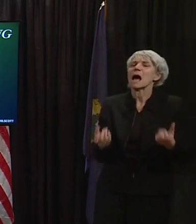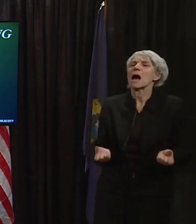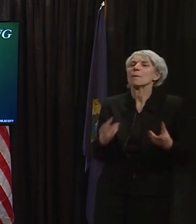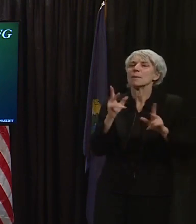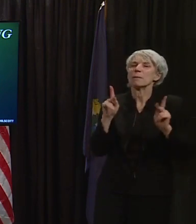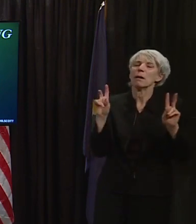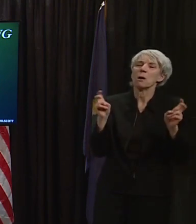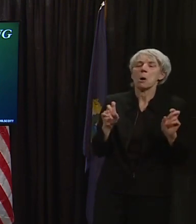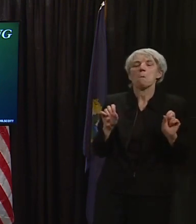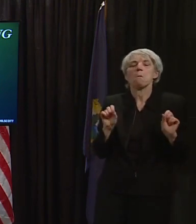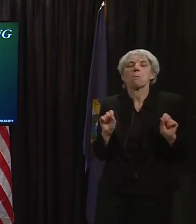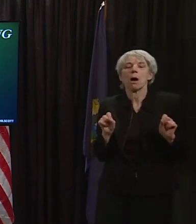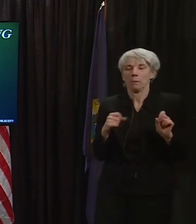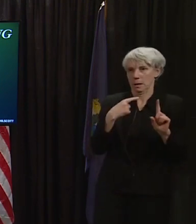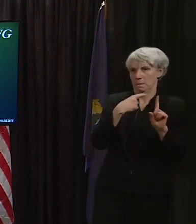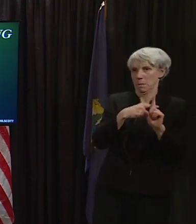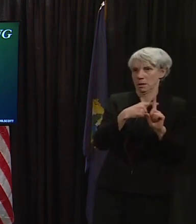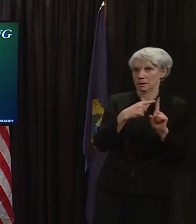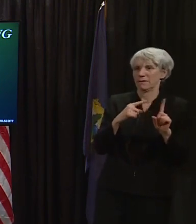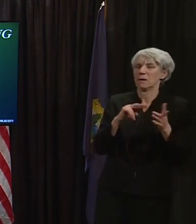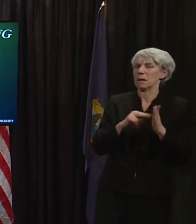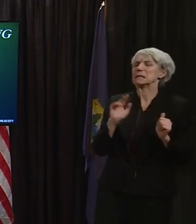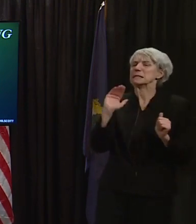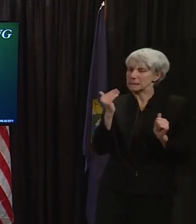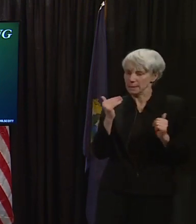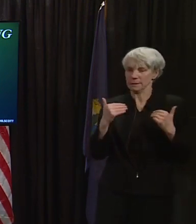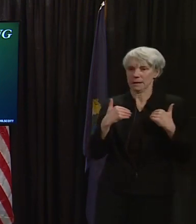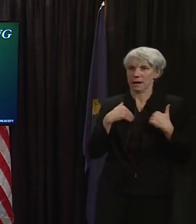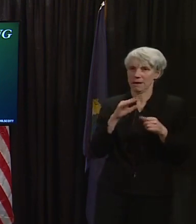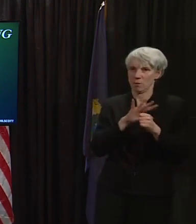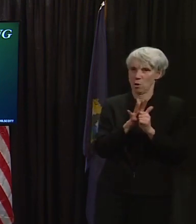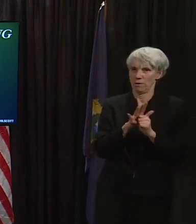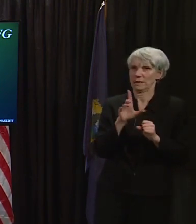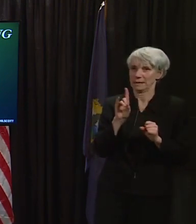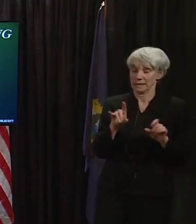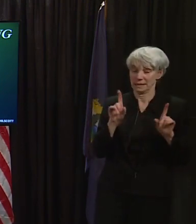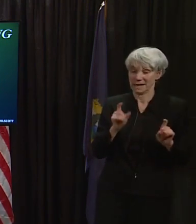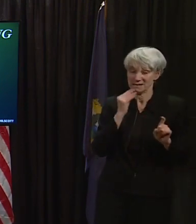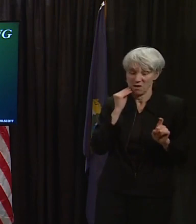tests fall into. If you've taken one of these tests, please visit health